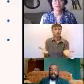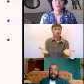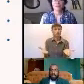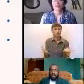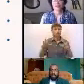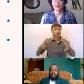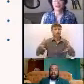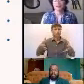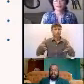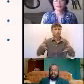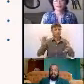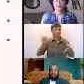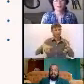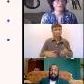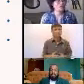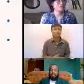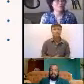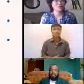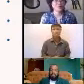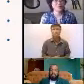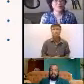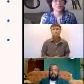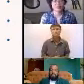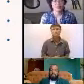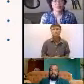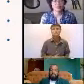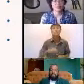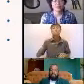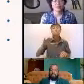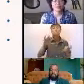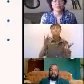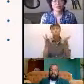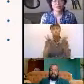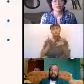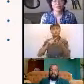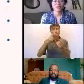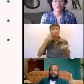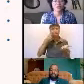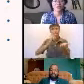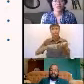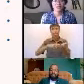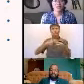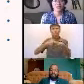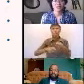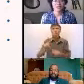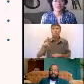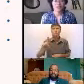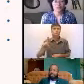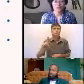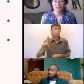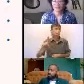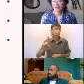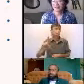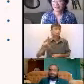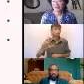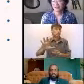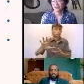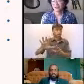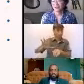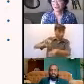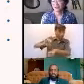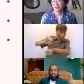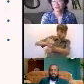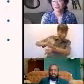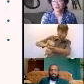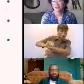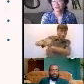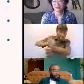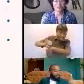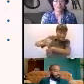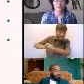But it's also important to credit and acknowledge the labour that is due. I think many, we are